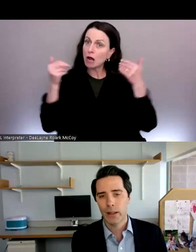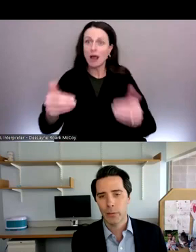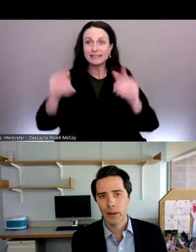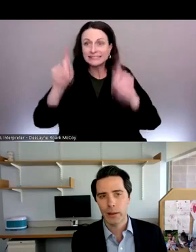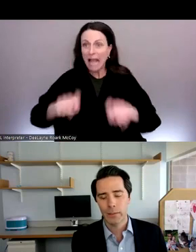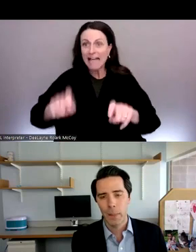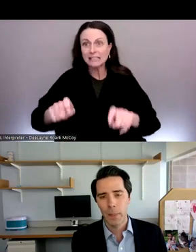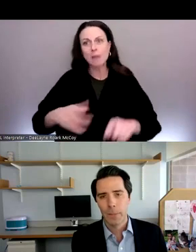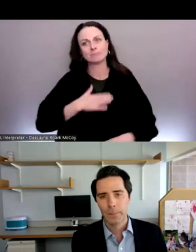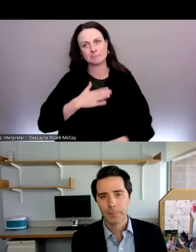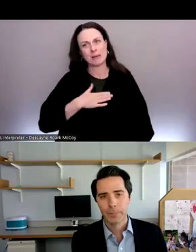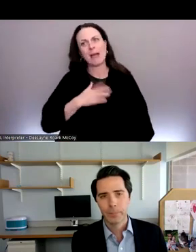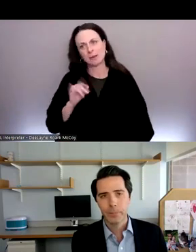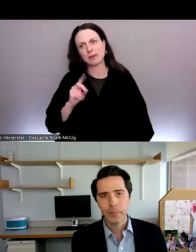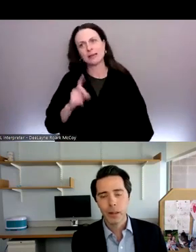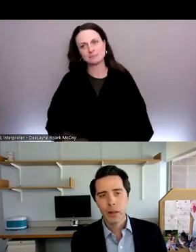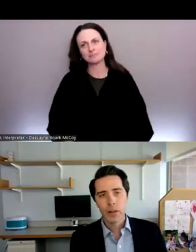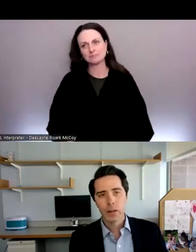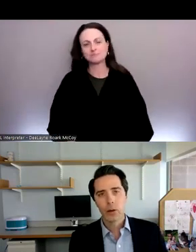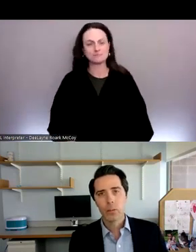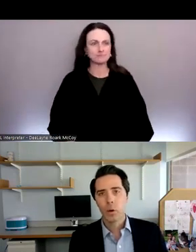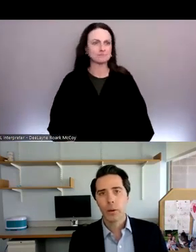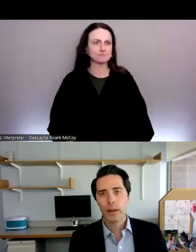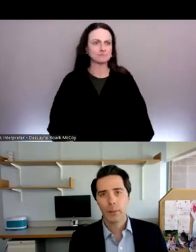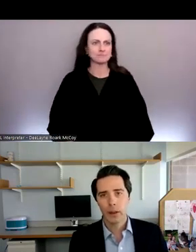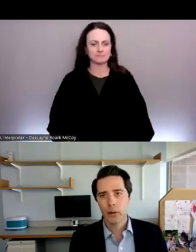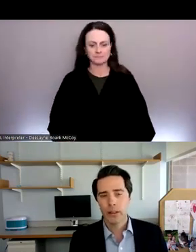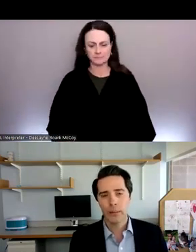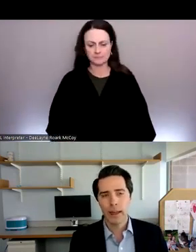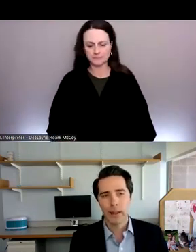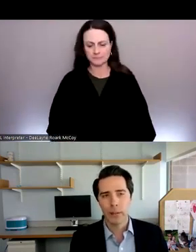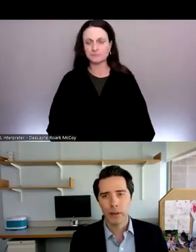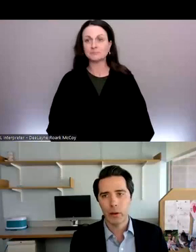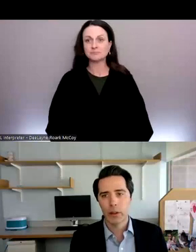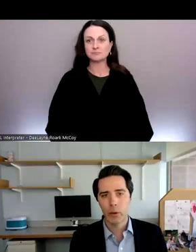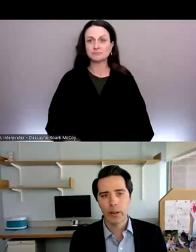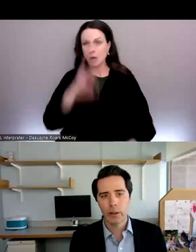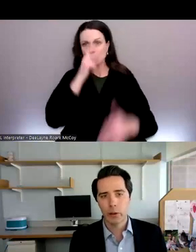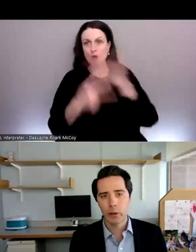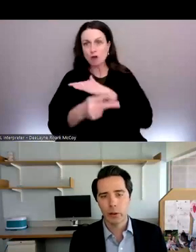I'm glad that we did so more about the prognosis and